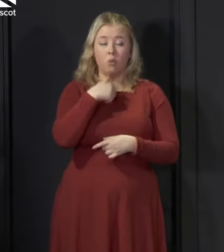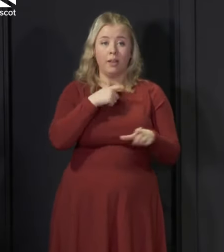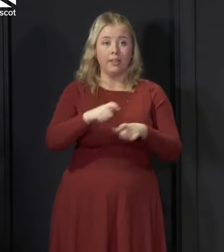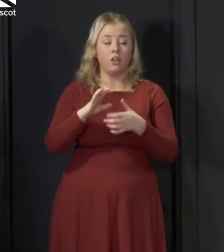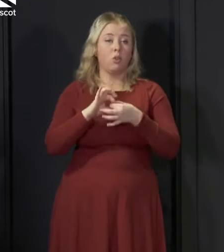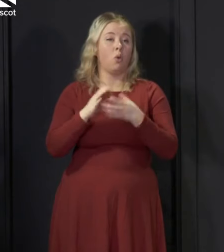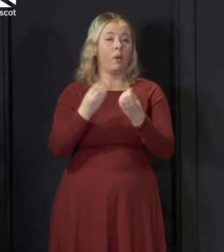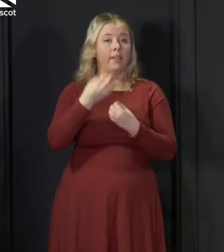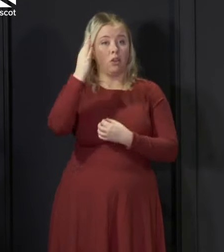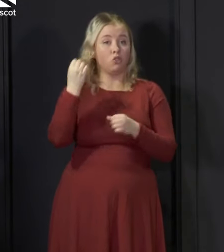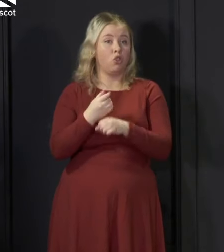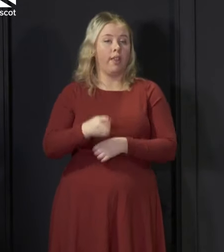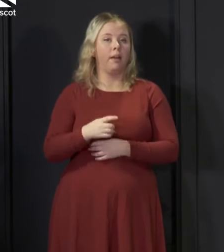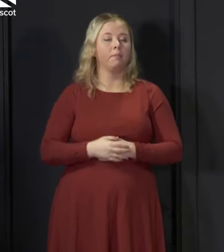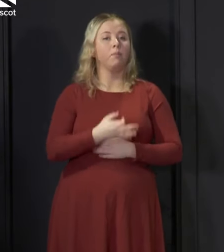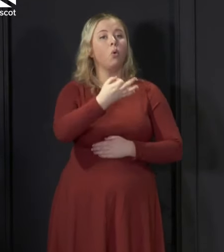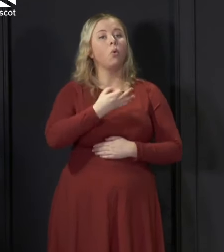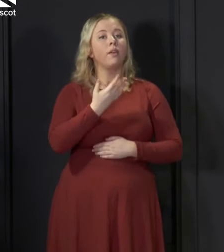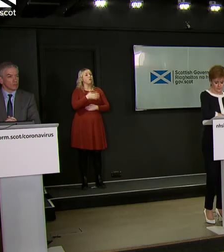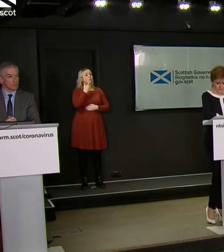Vivienne Aitken from the Daily Record.